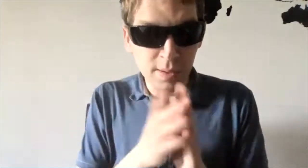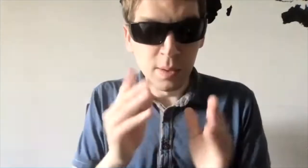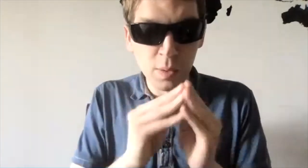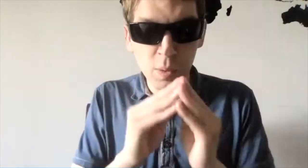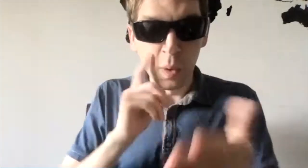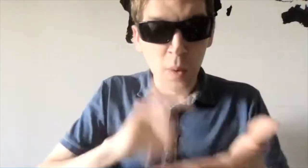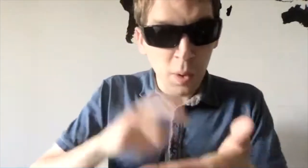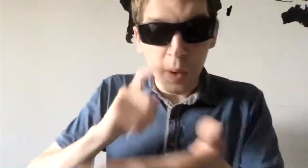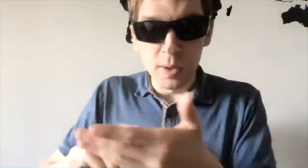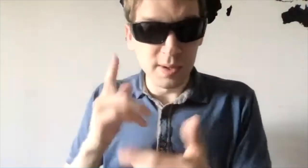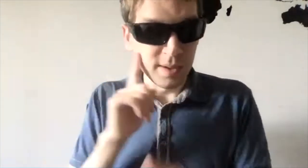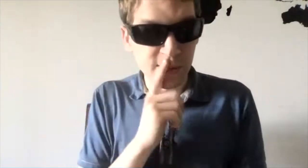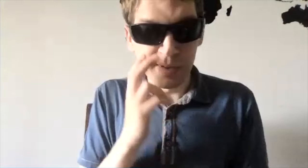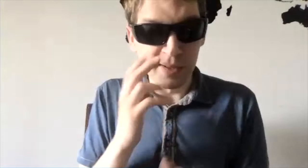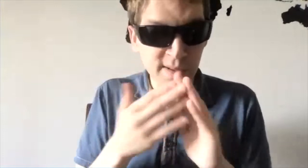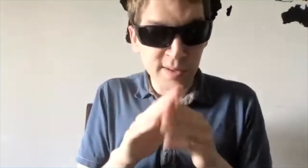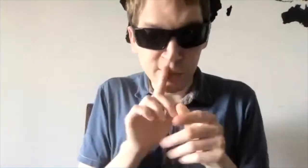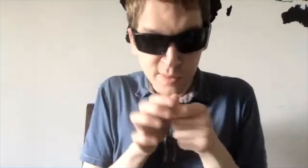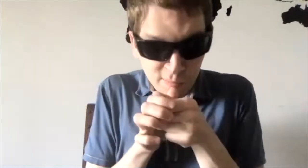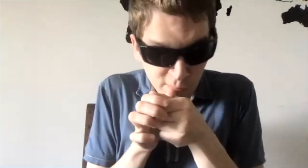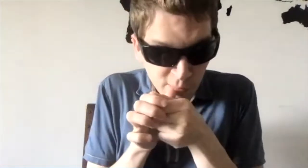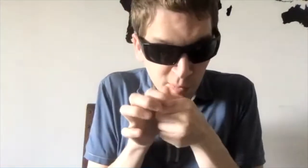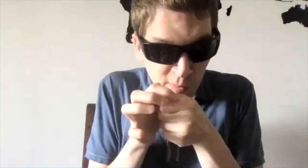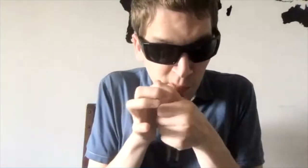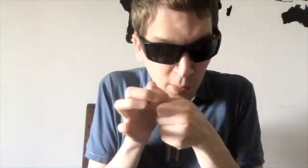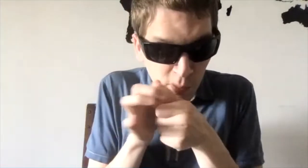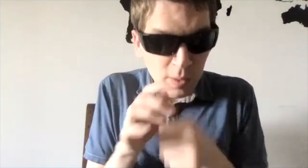to be successful, to include the Deafblind community.